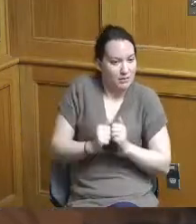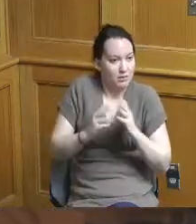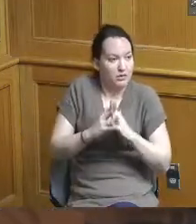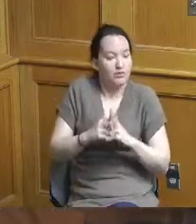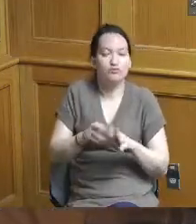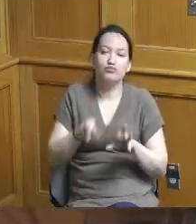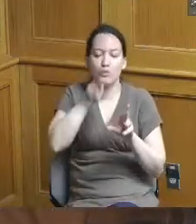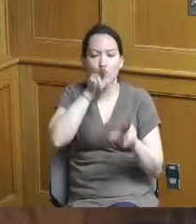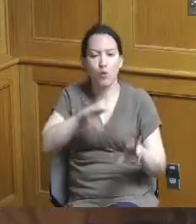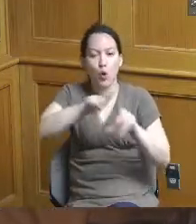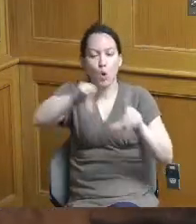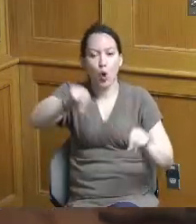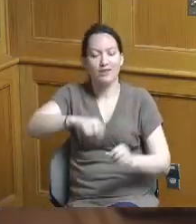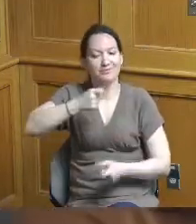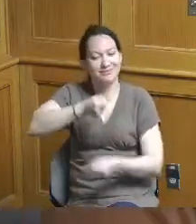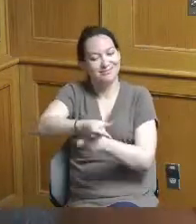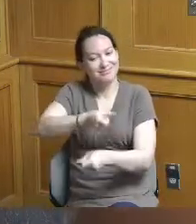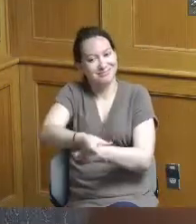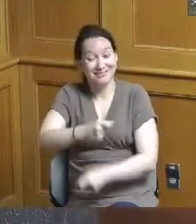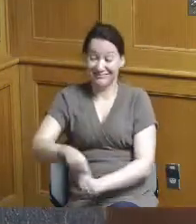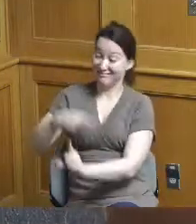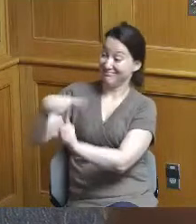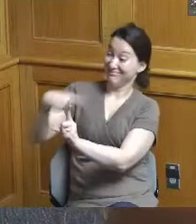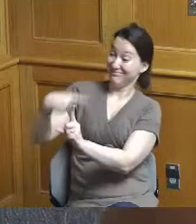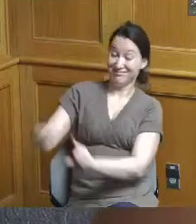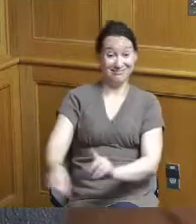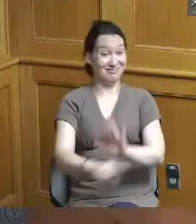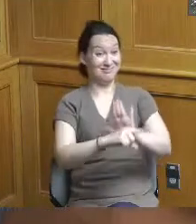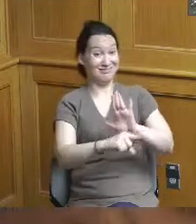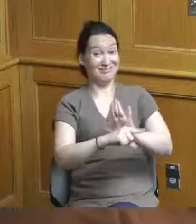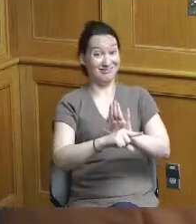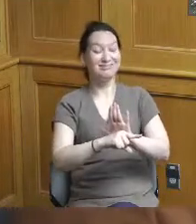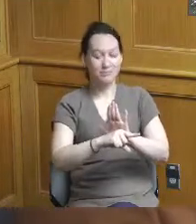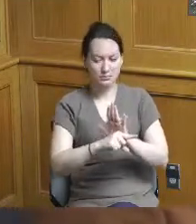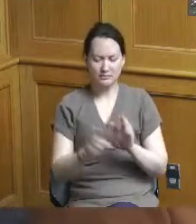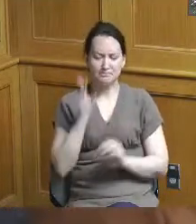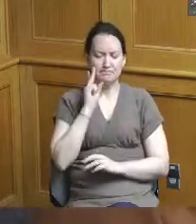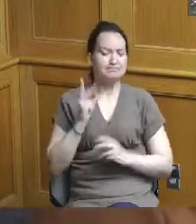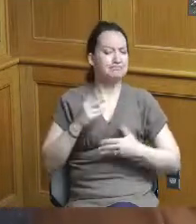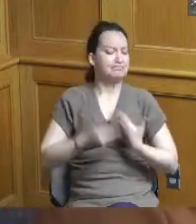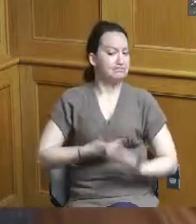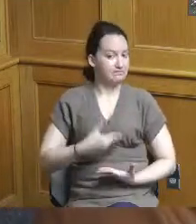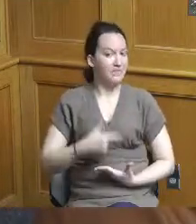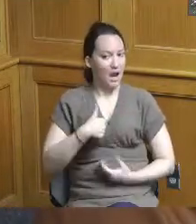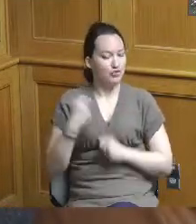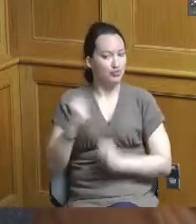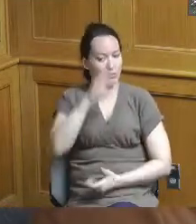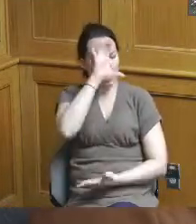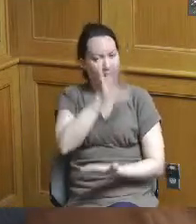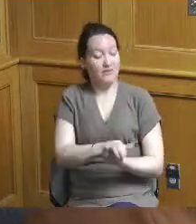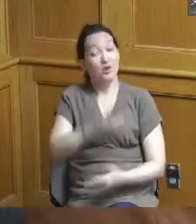card every year on what we're doing how we're doing and I just believe if you know with Covid